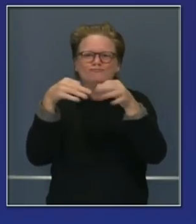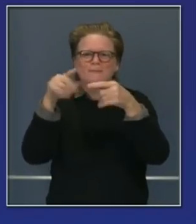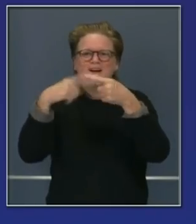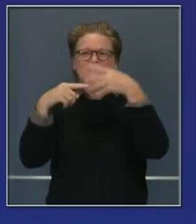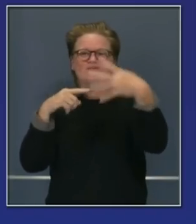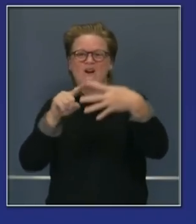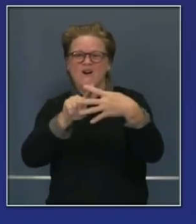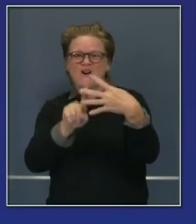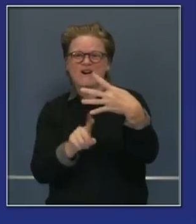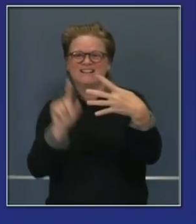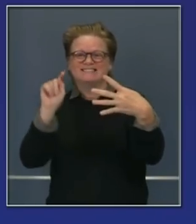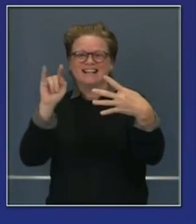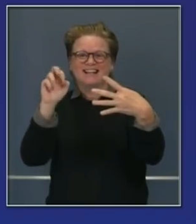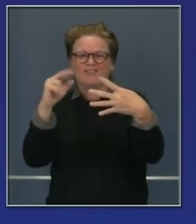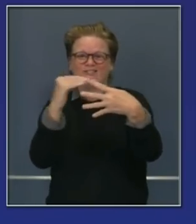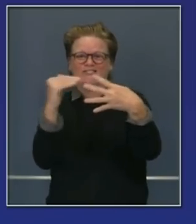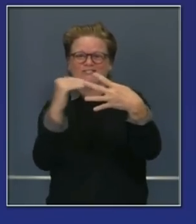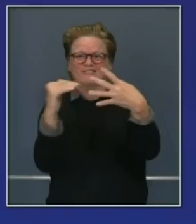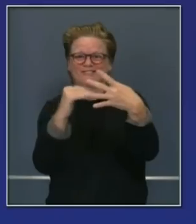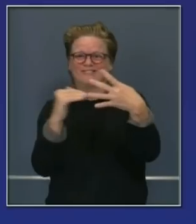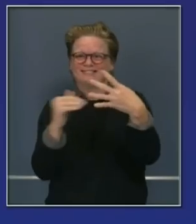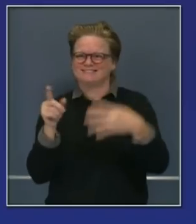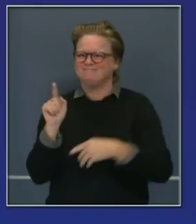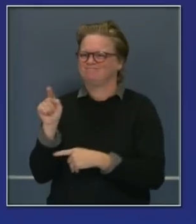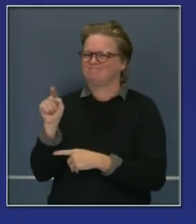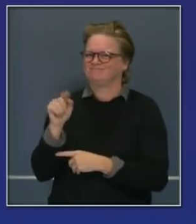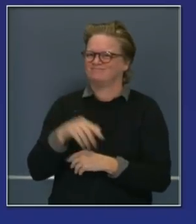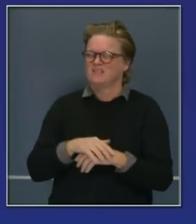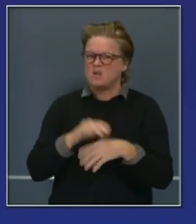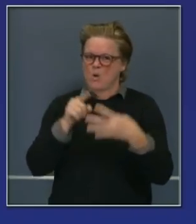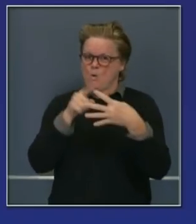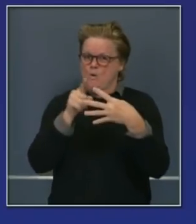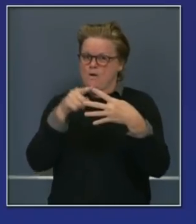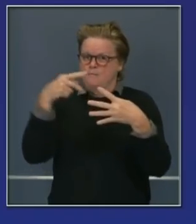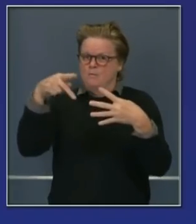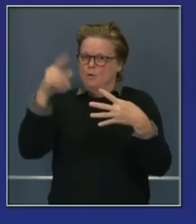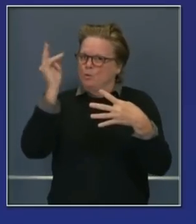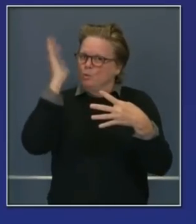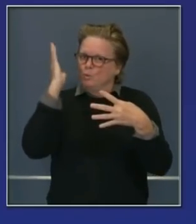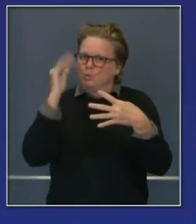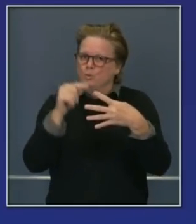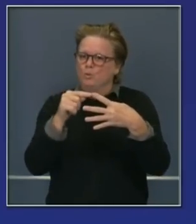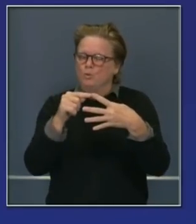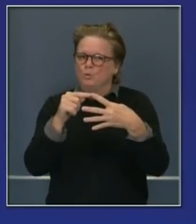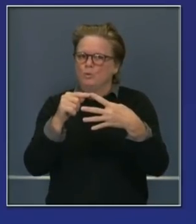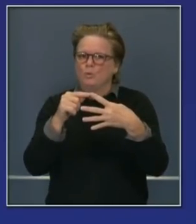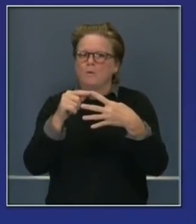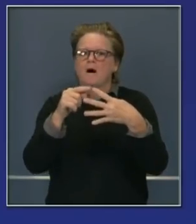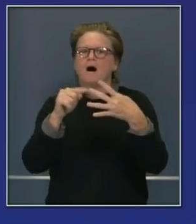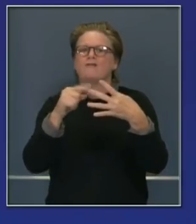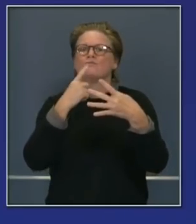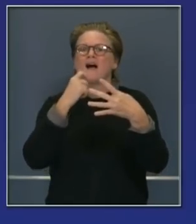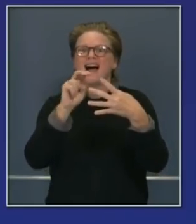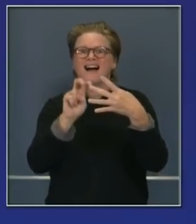WHEN DR. AN UPDATE ON OUR TIERED STATUS. NUMBER WEEKS BACK WE CAME UP WITH THESE FOUR TEARS. PURPLE, THE MOST RESTRICTED